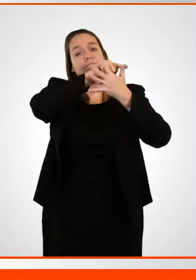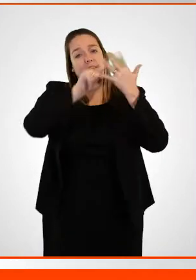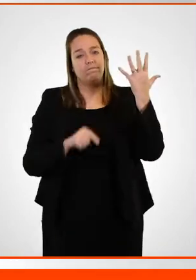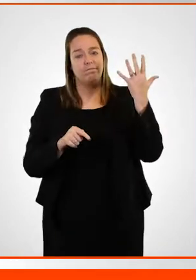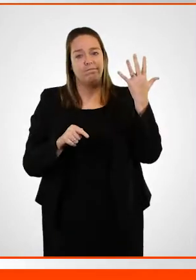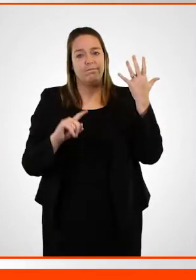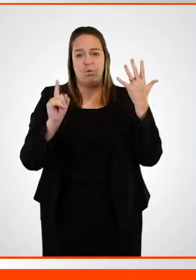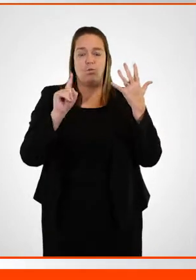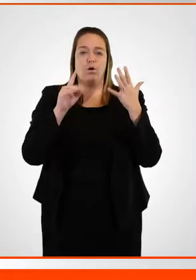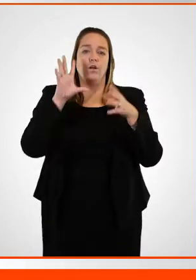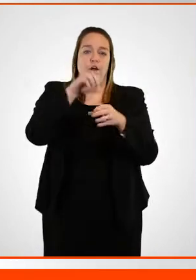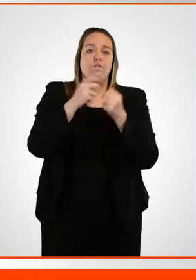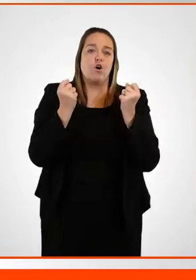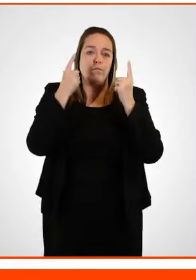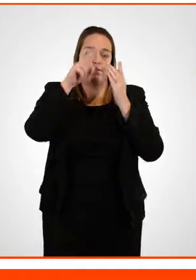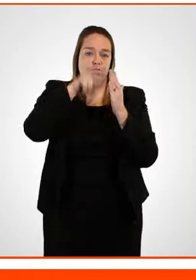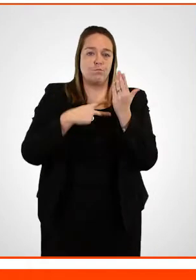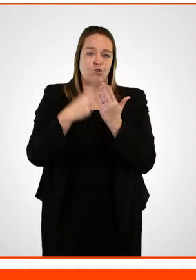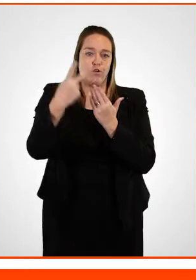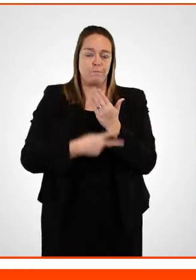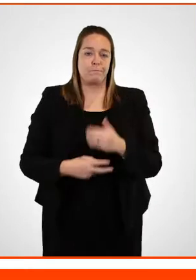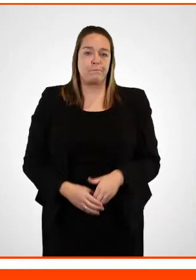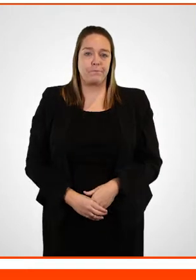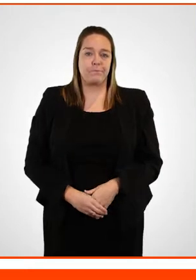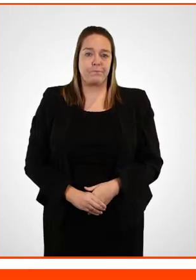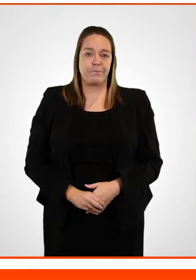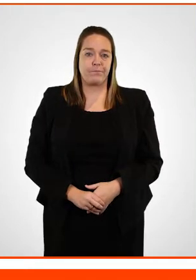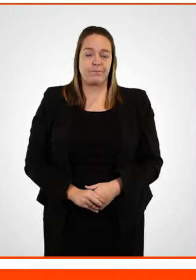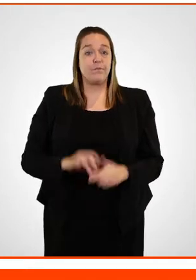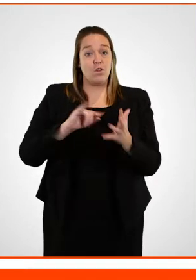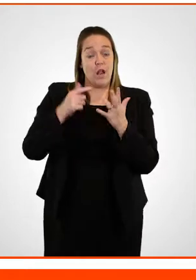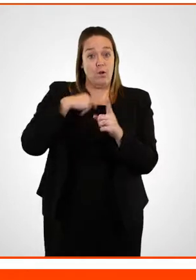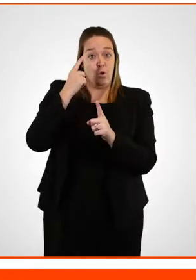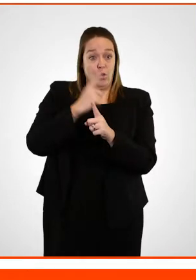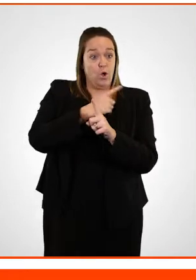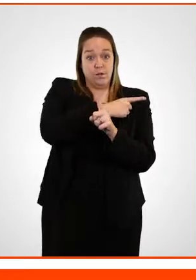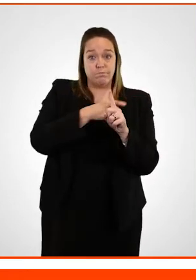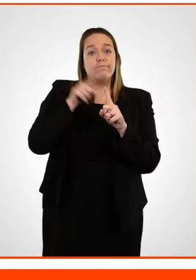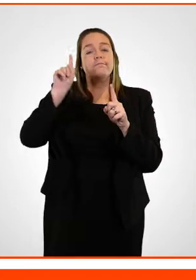of a comprehensive reading program. So just to pull this all together, in summary,